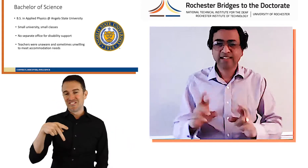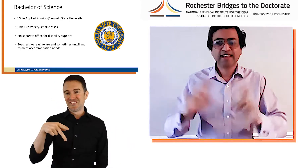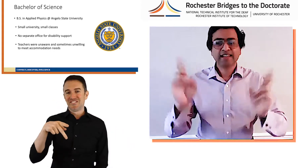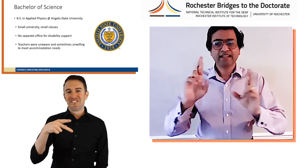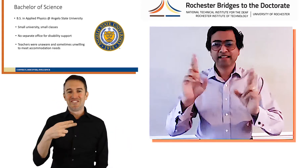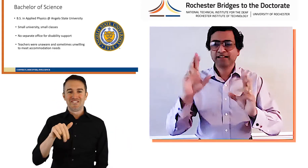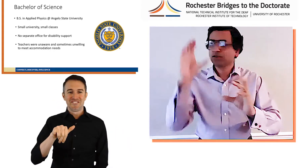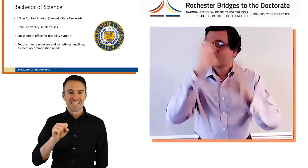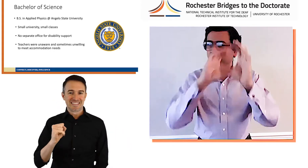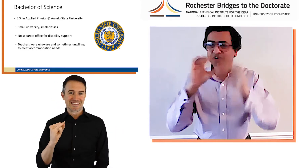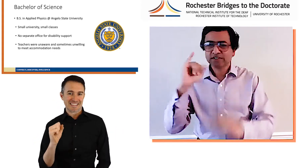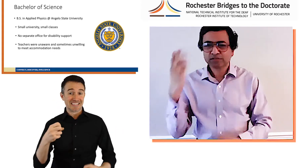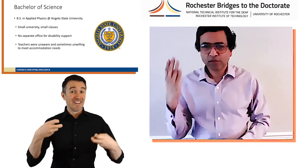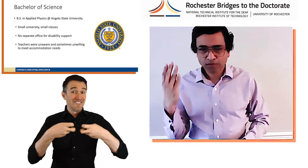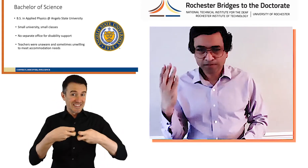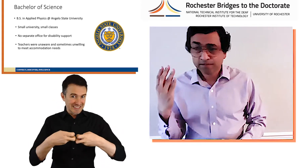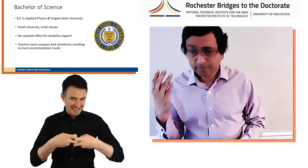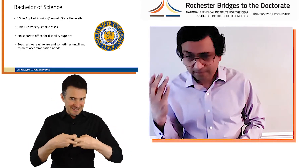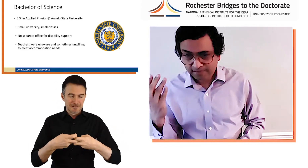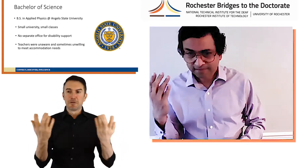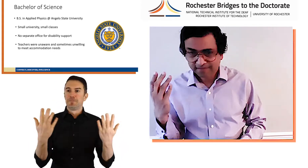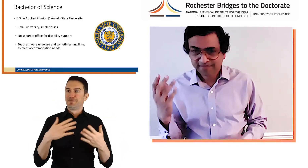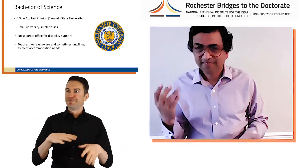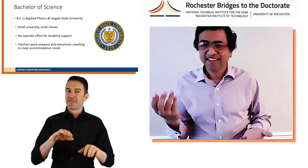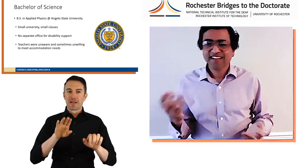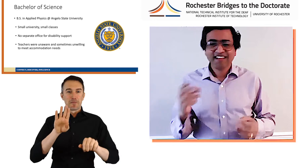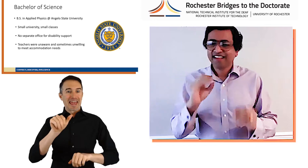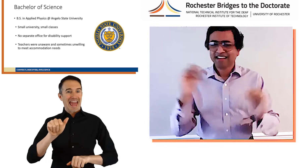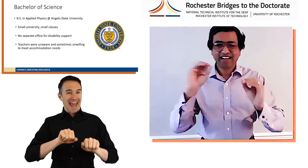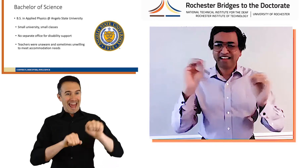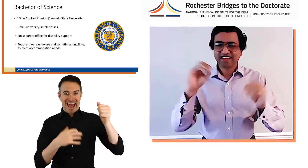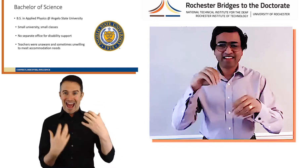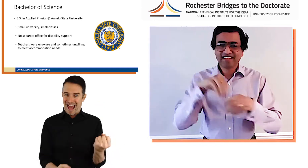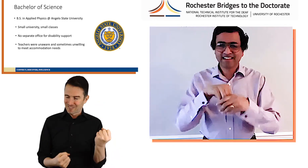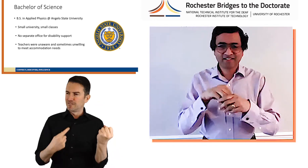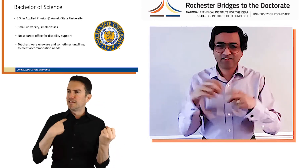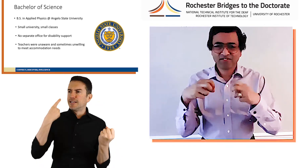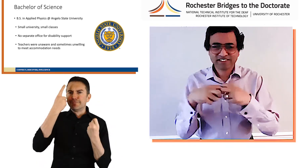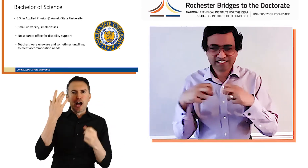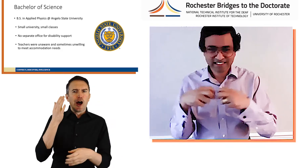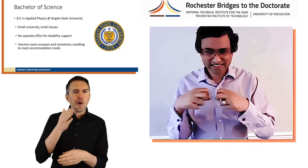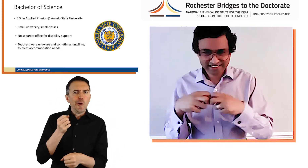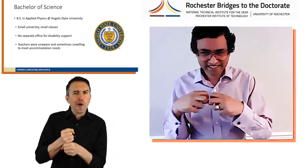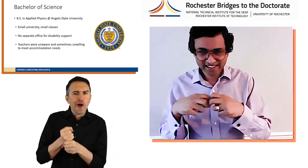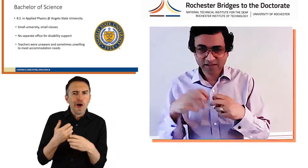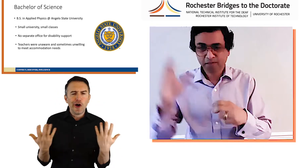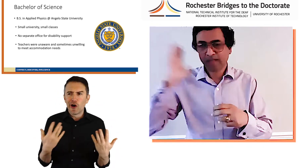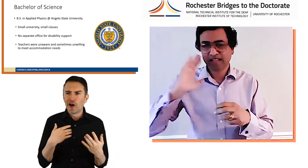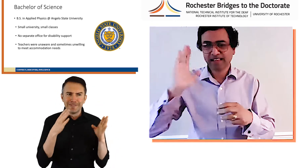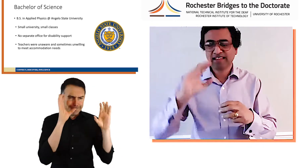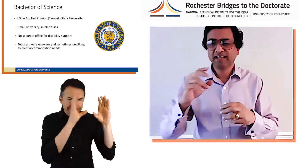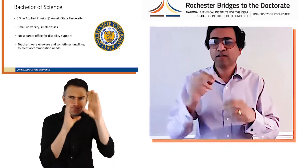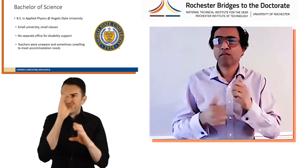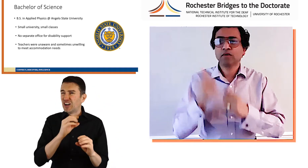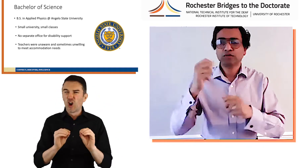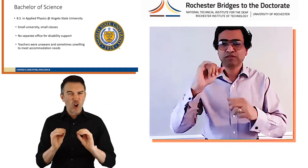After graduation, I was ready to look for a job, of course, and I was not able to find a job in physics.